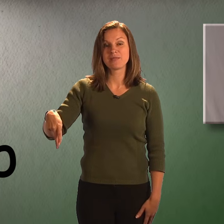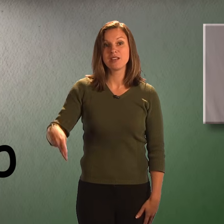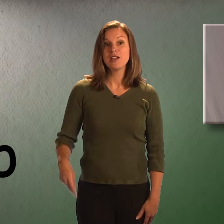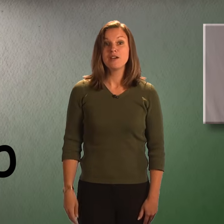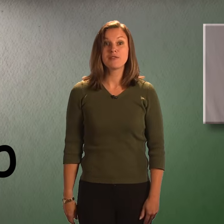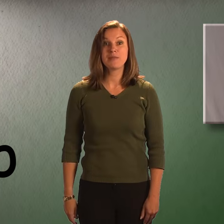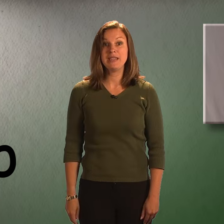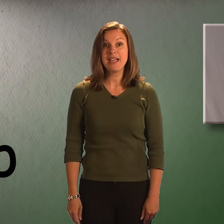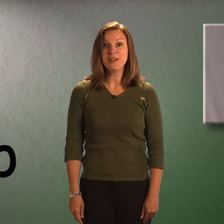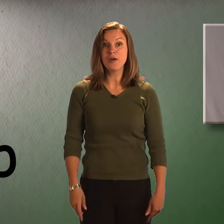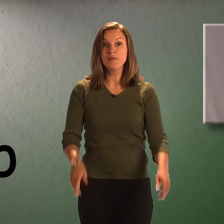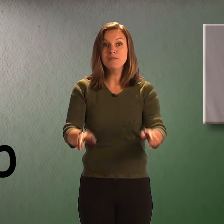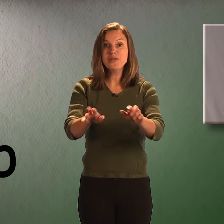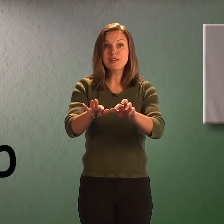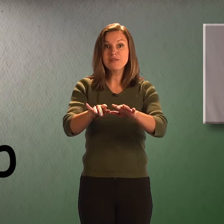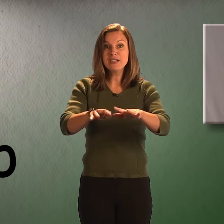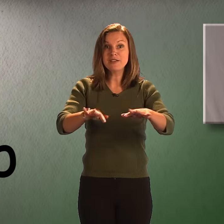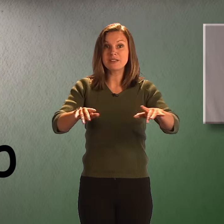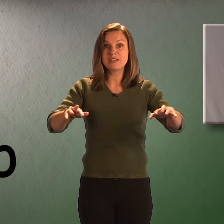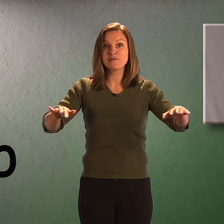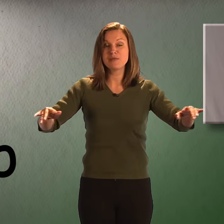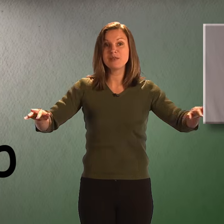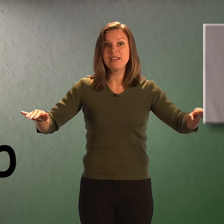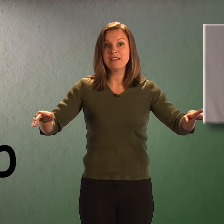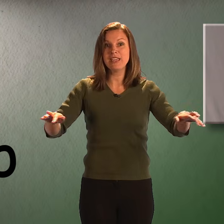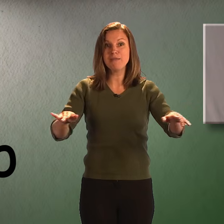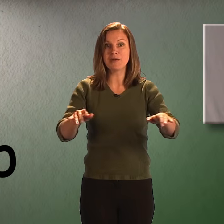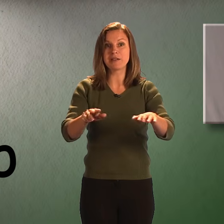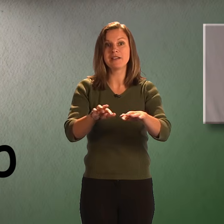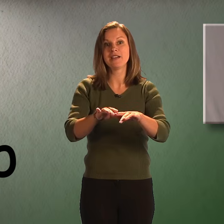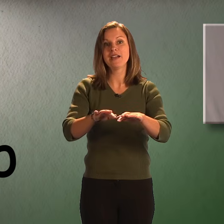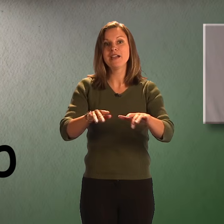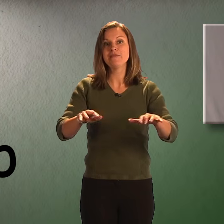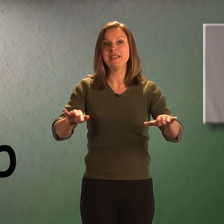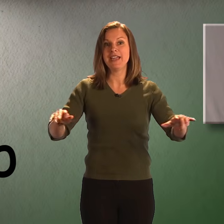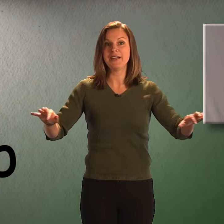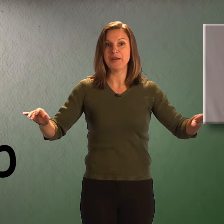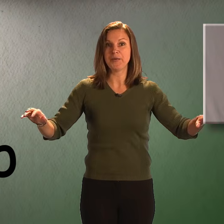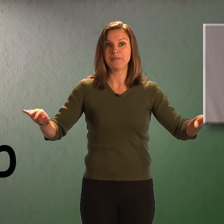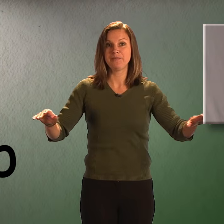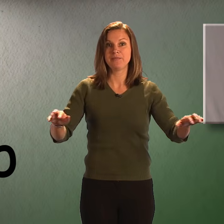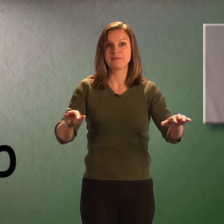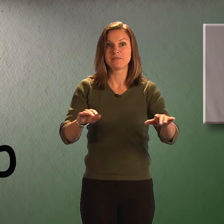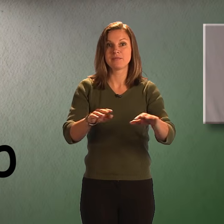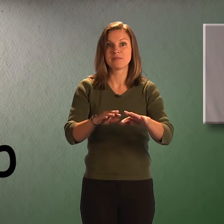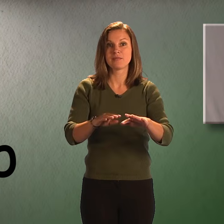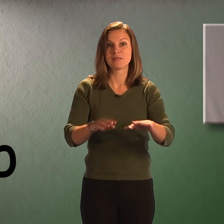For "Piano" move your fingers as if you're playing a keyboard. "Piano"